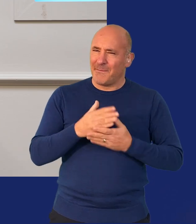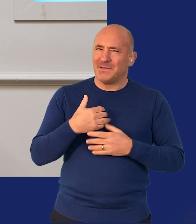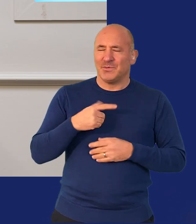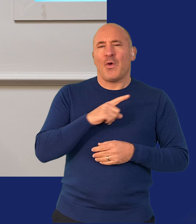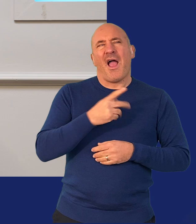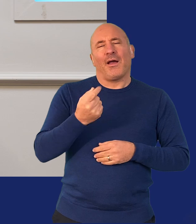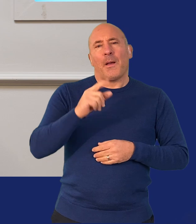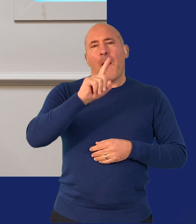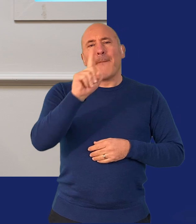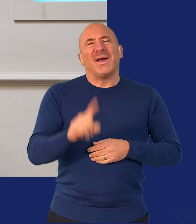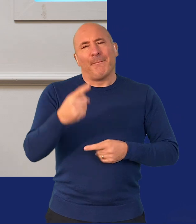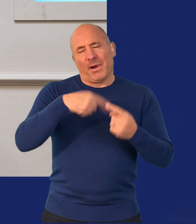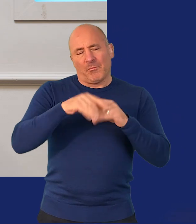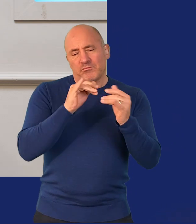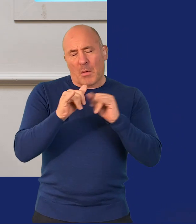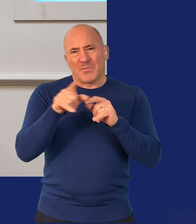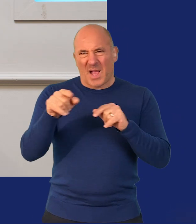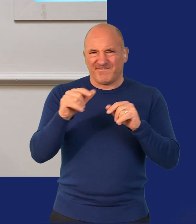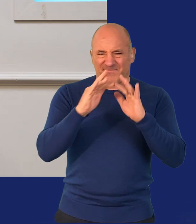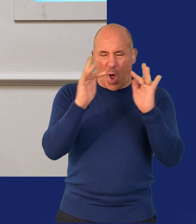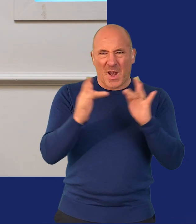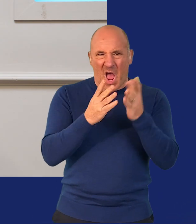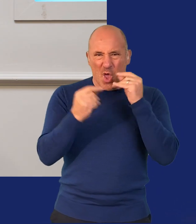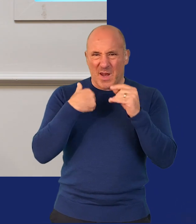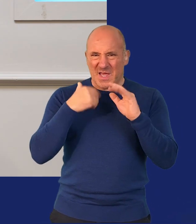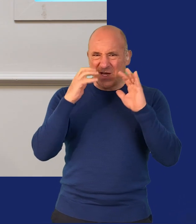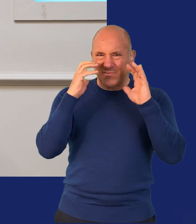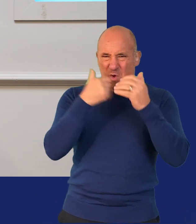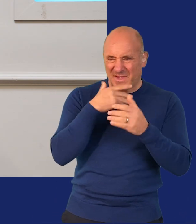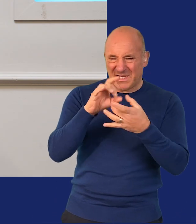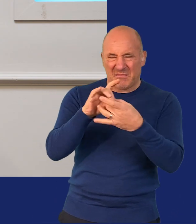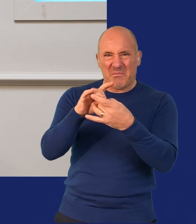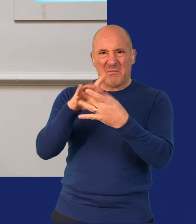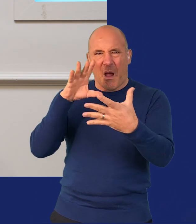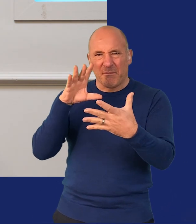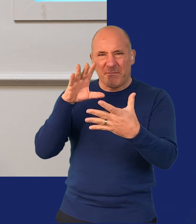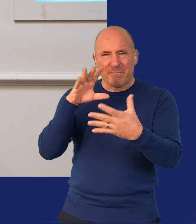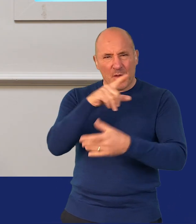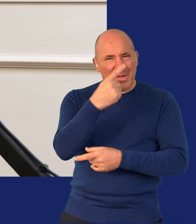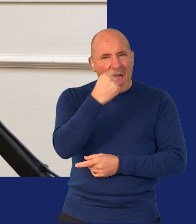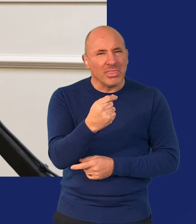that with e- learning you lose that, but you can capture that. You can capture that passion, you know, in video and things like that.